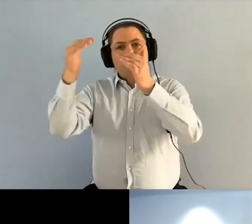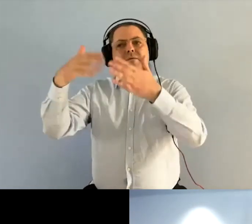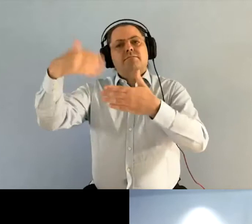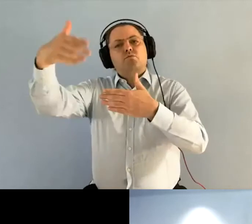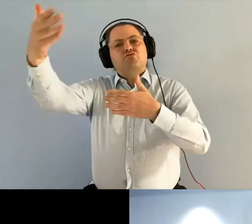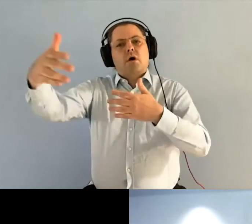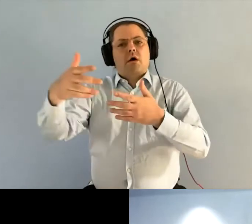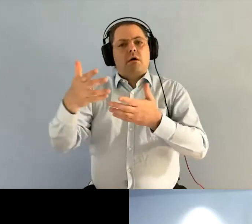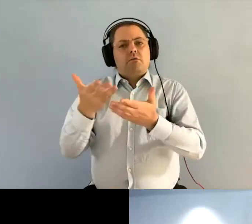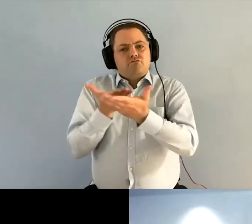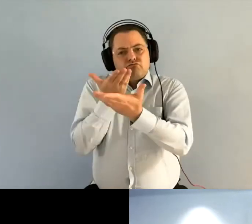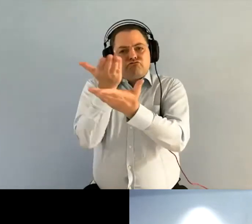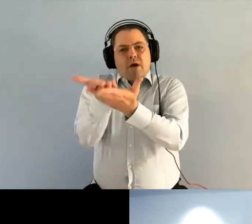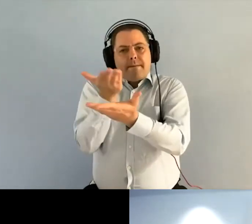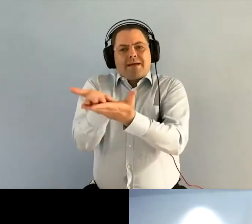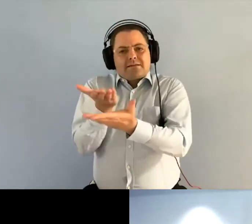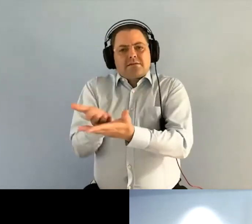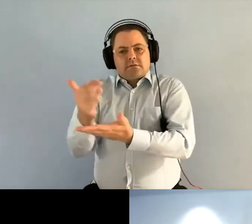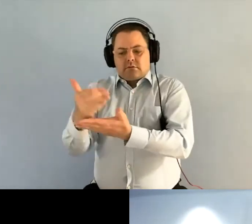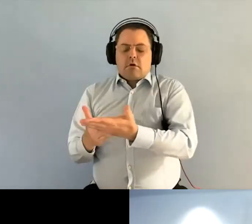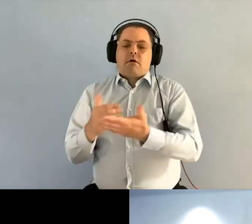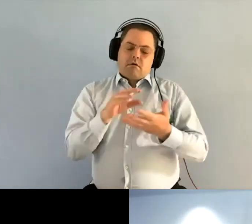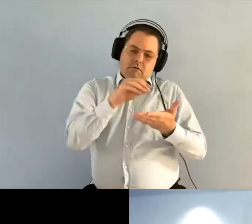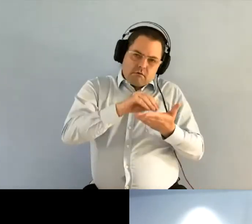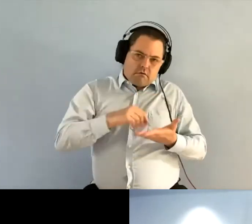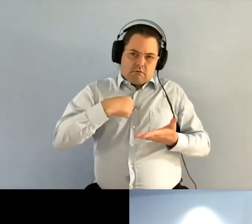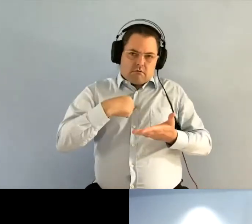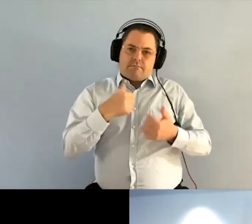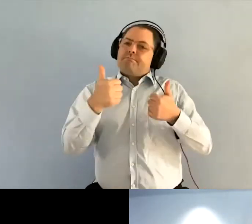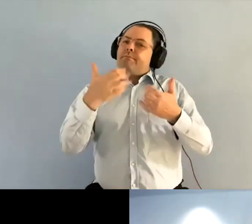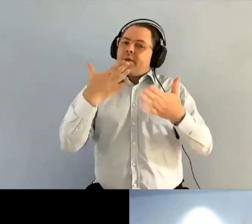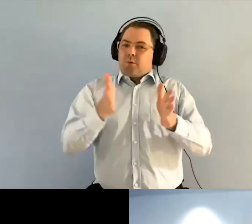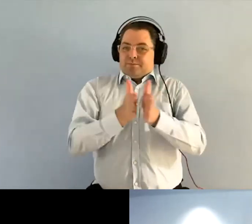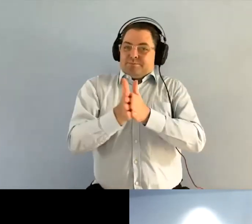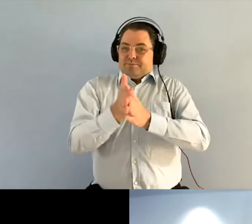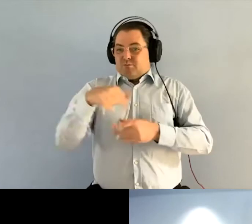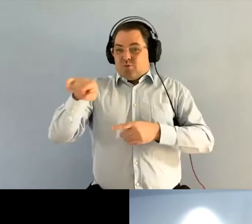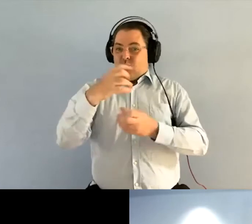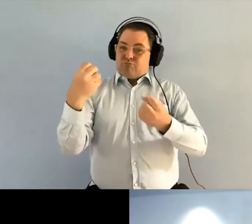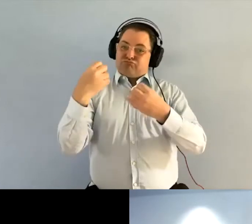the challenges very careful note of lived experience, the best practices, and the recommendations that will come out of today. Thanks indeed and